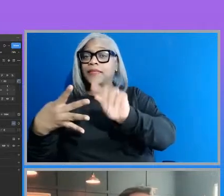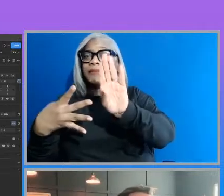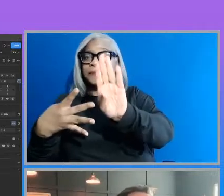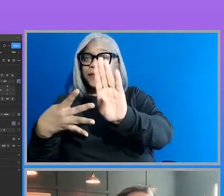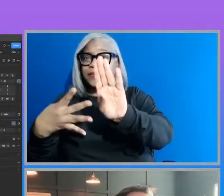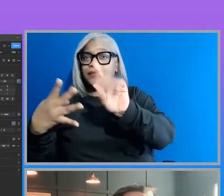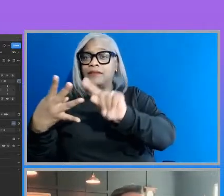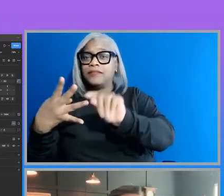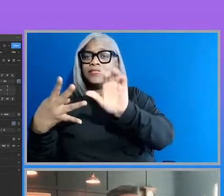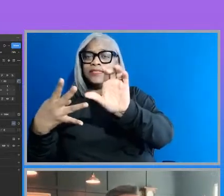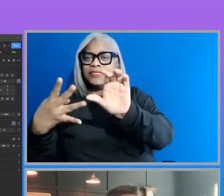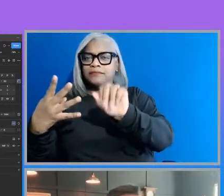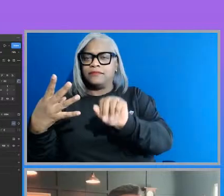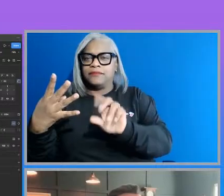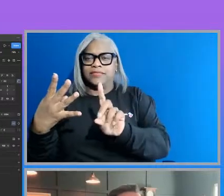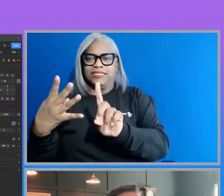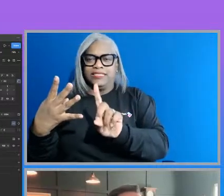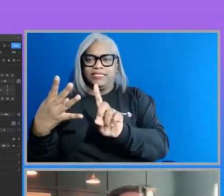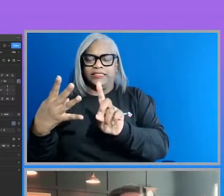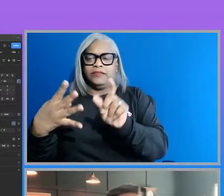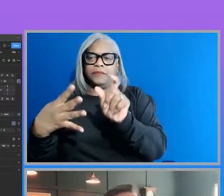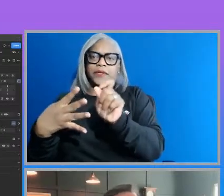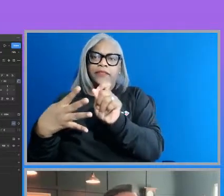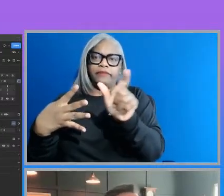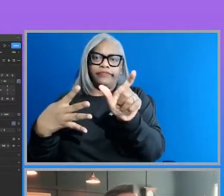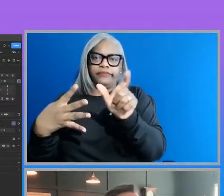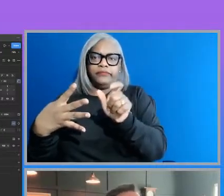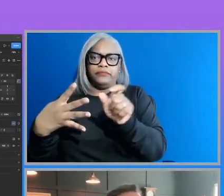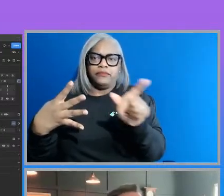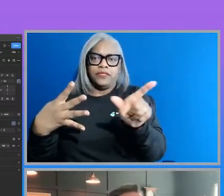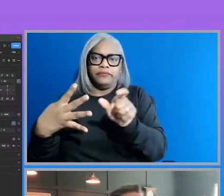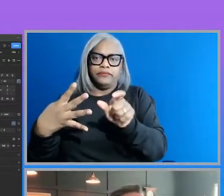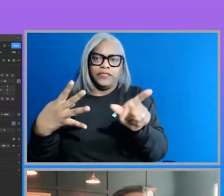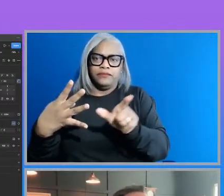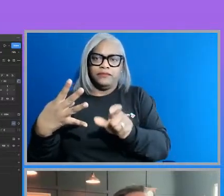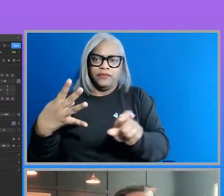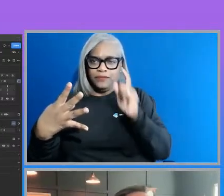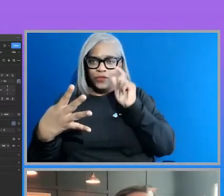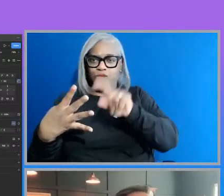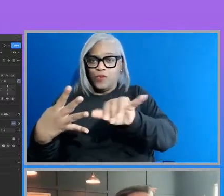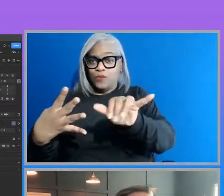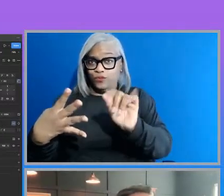rectangle that represents the color of the place in the donut